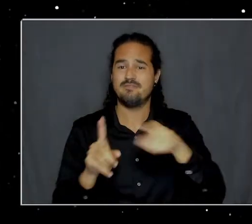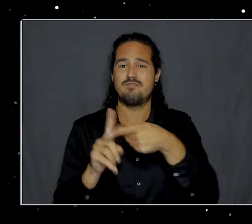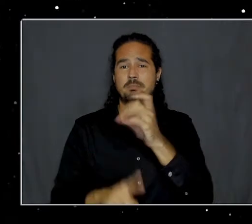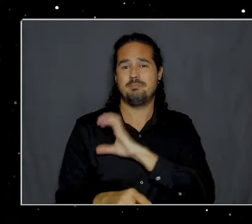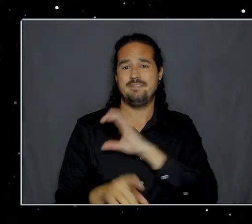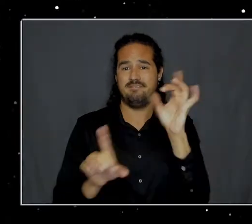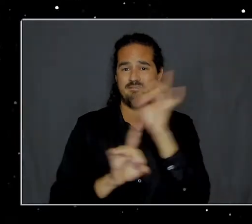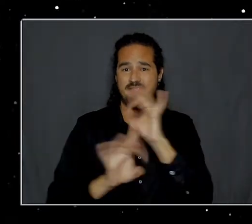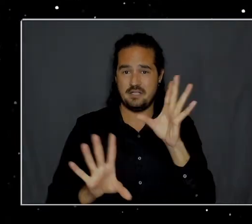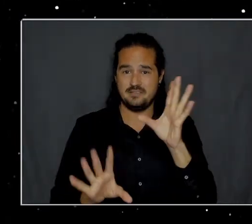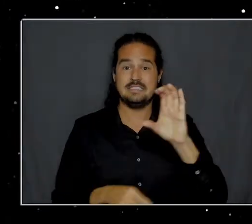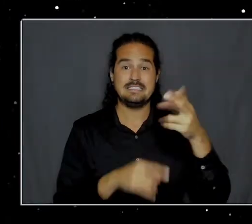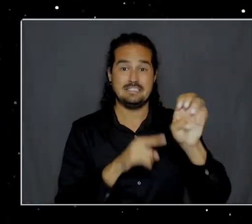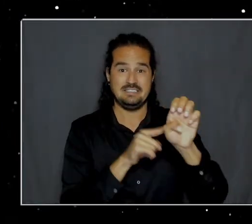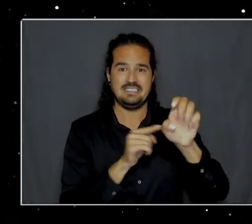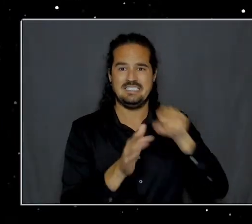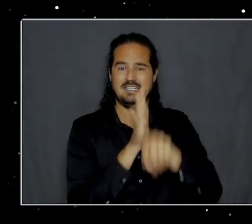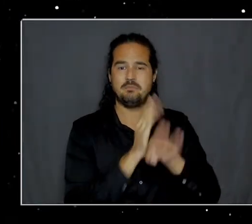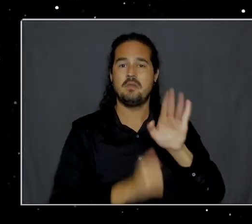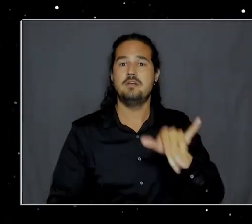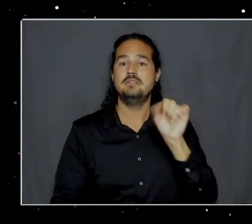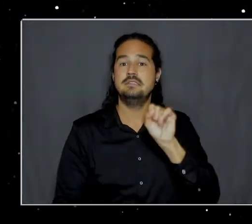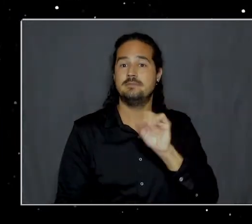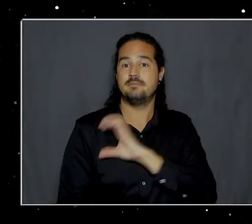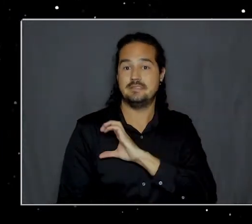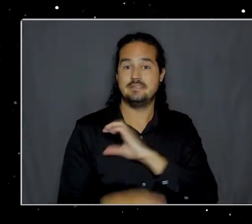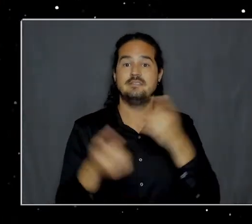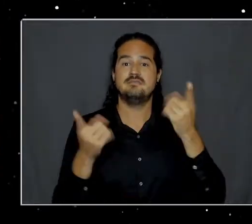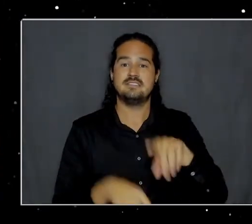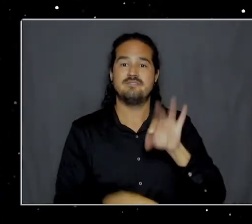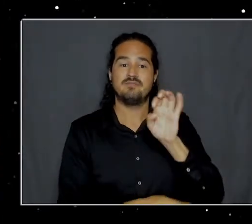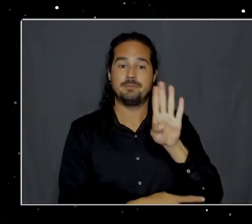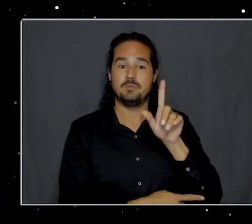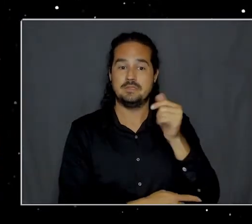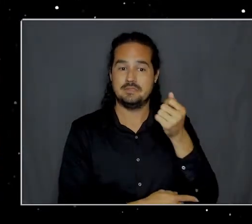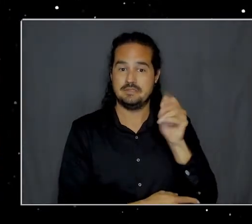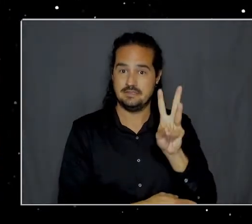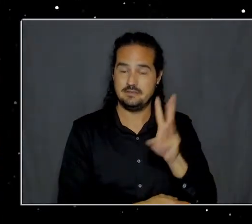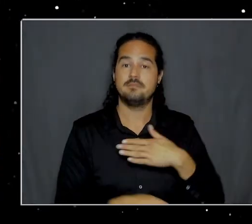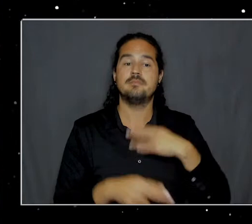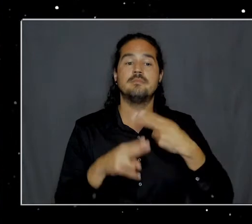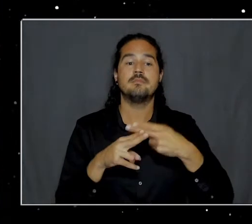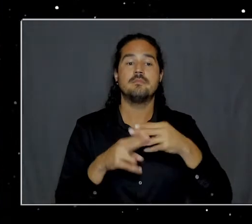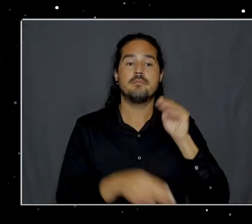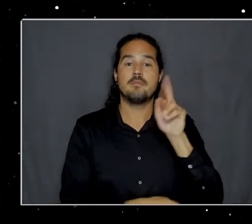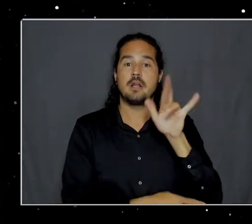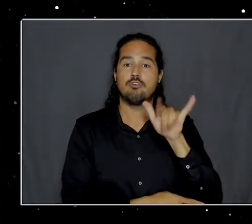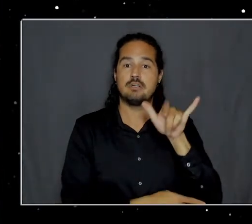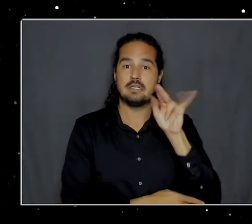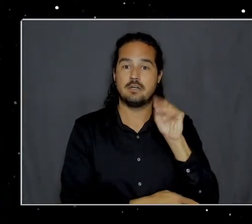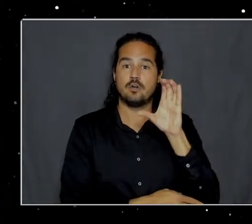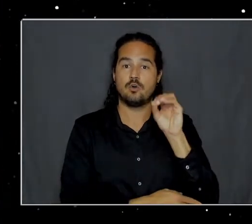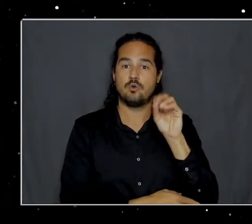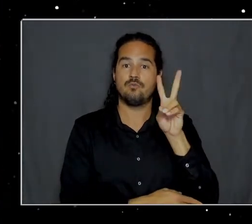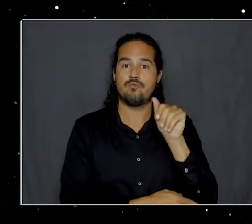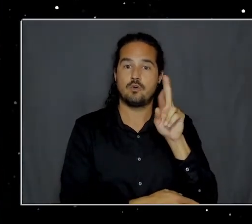BE HELD ACCOUNTABLE. DEVITTA BRISCOE: I'M DEVITTA BRISCOE, MY BROTHER, ANDRE TAYLOR AND I FOUNDED NOT